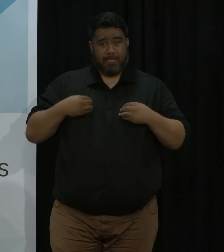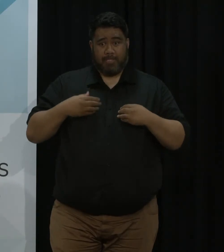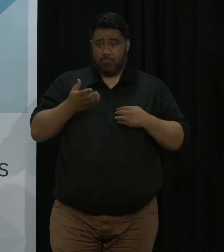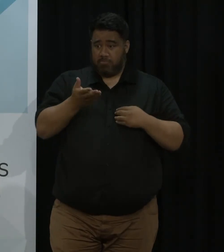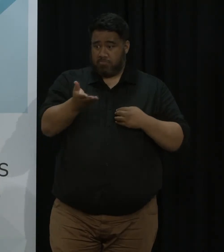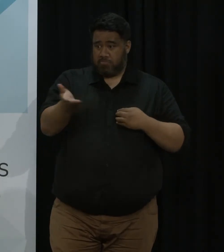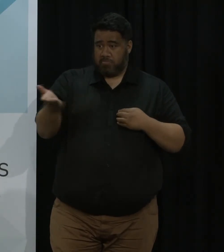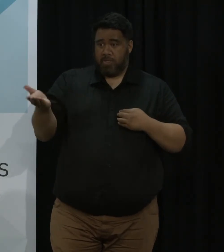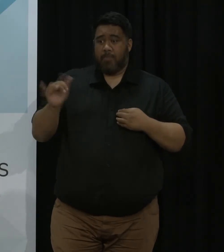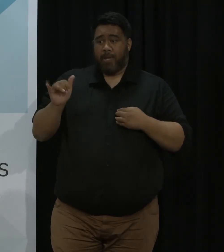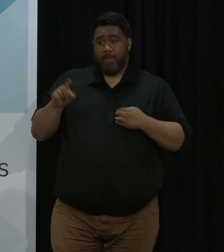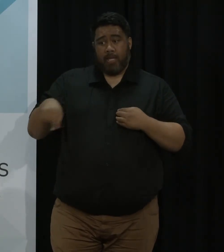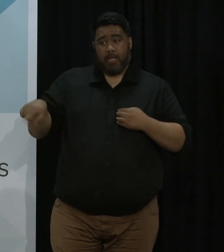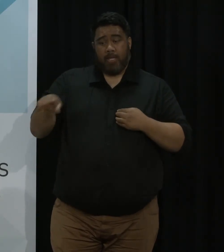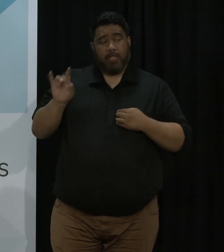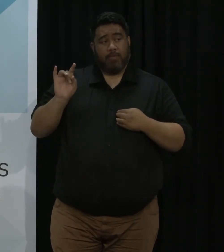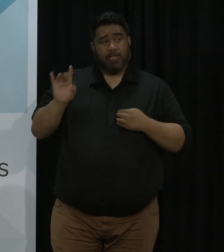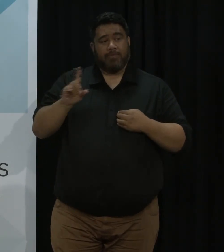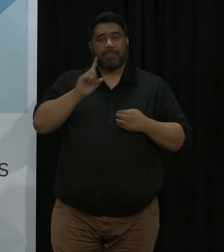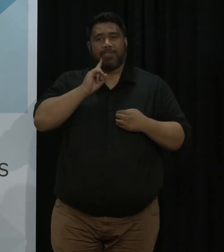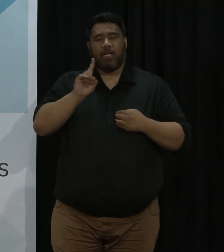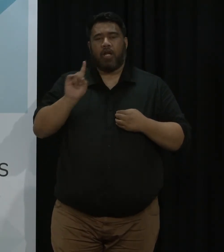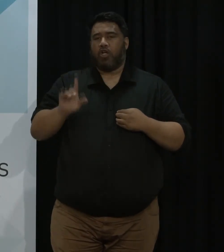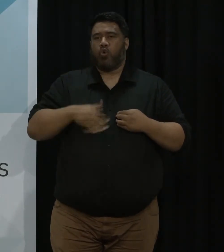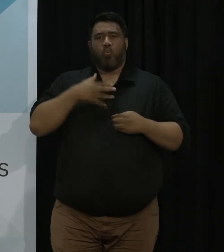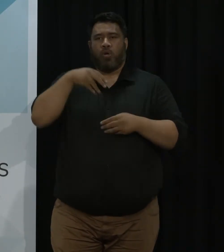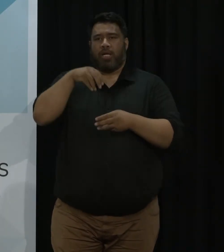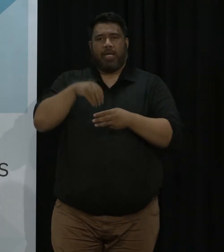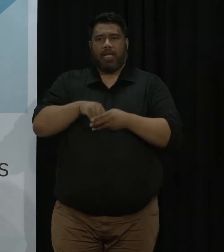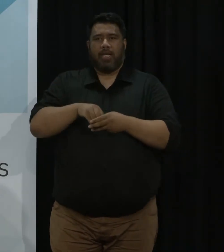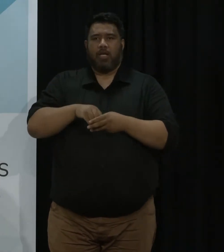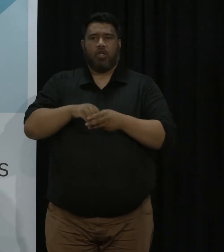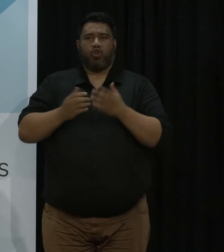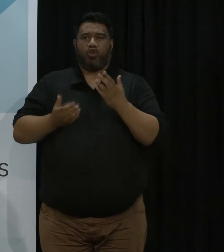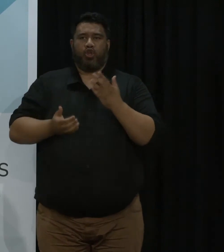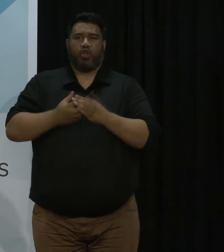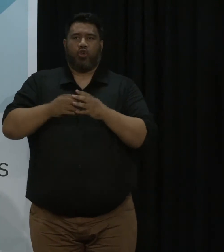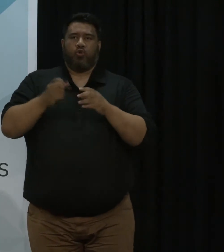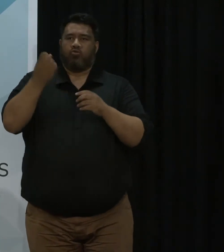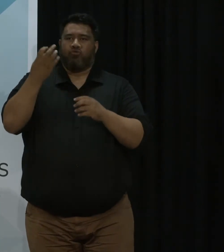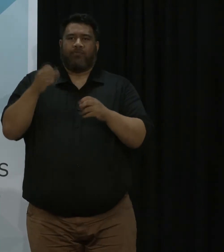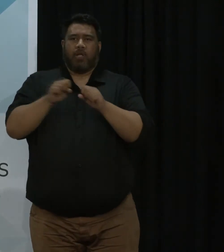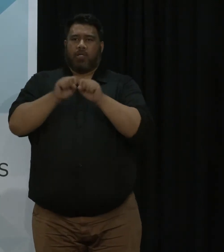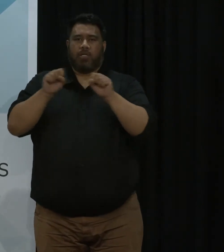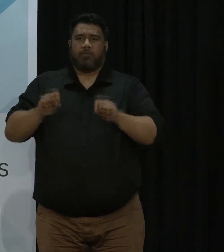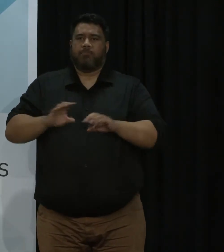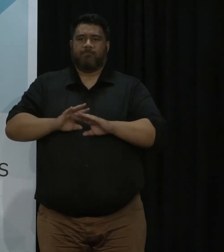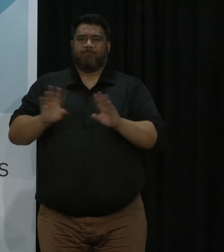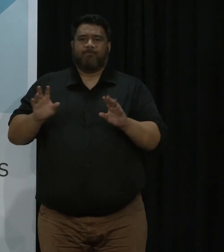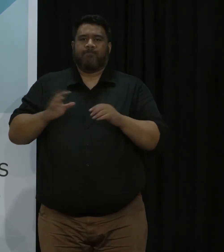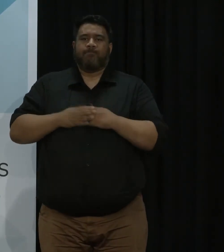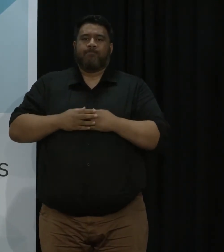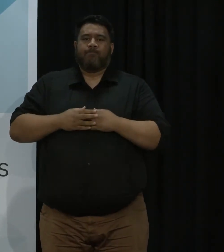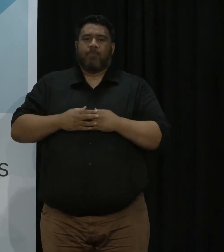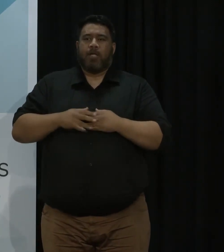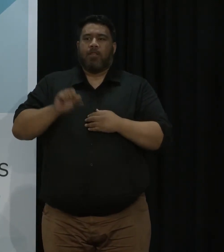Mr Robertson, could you tel us what is the situation for